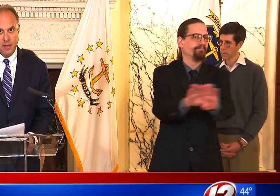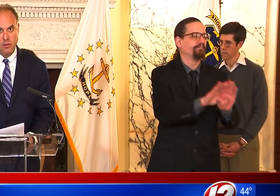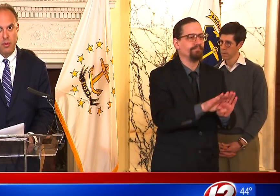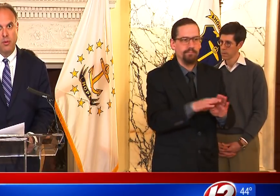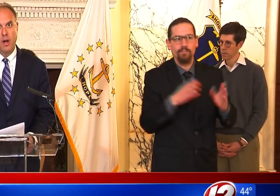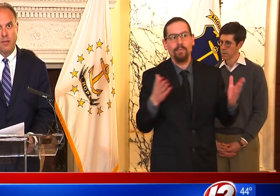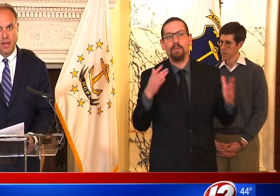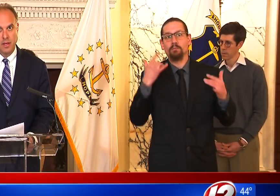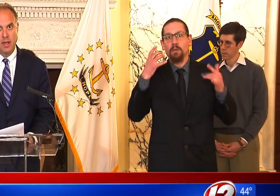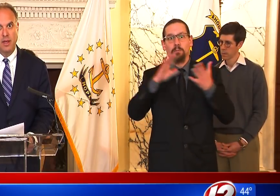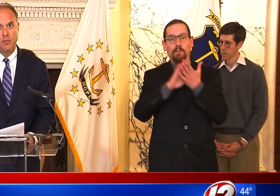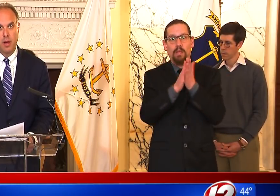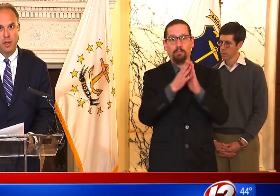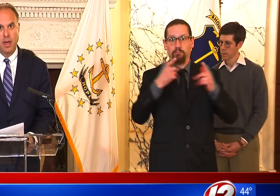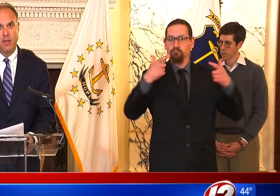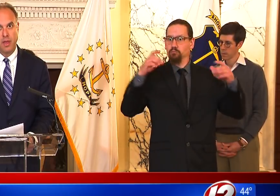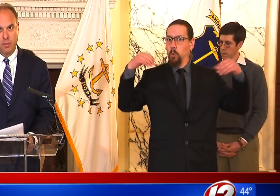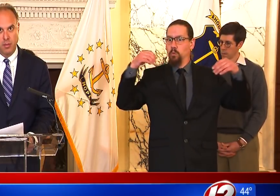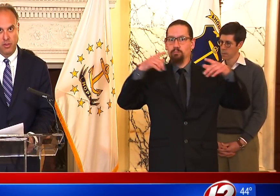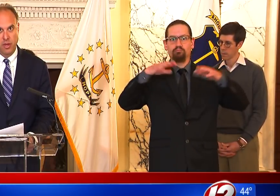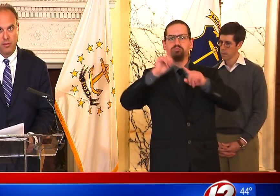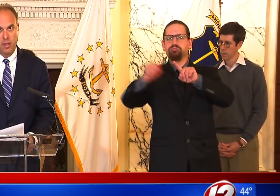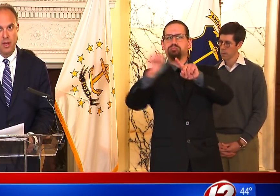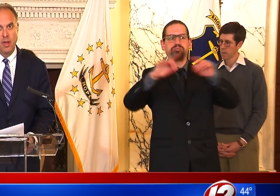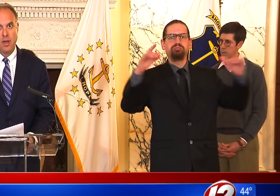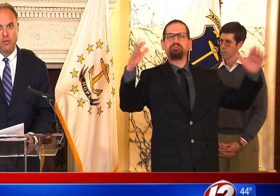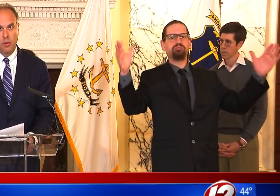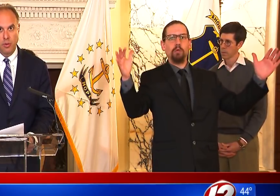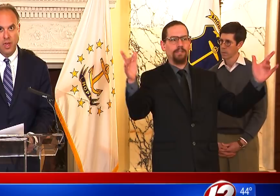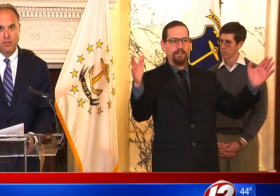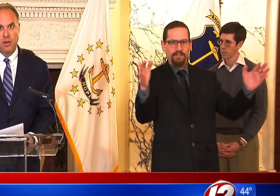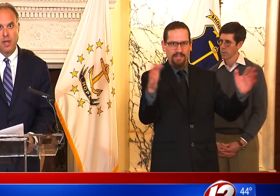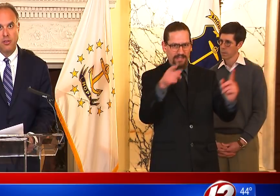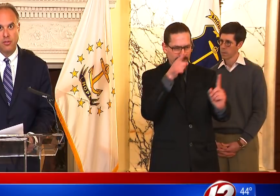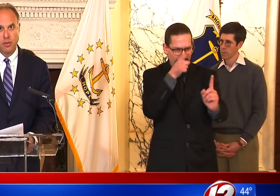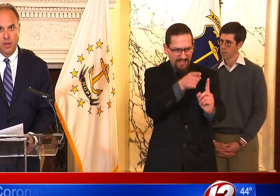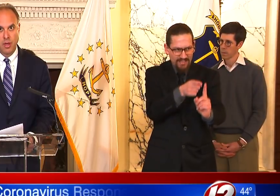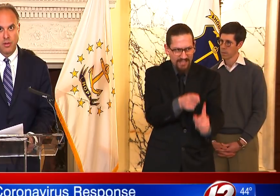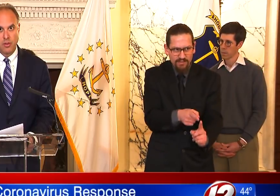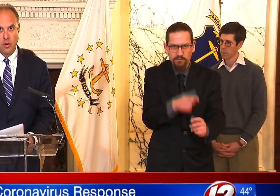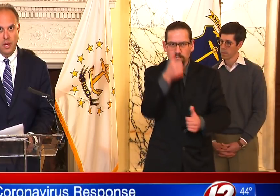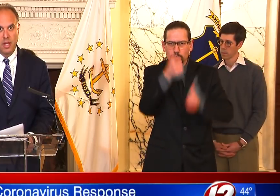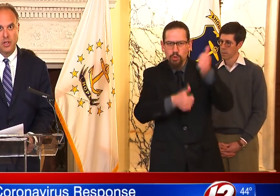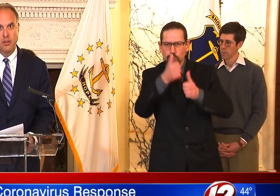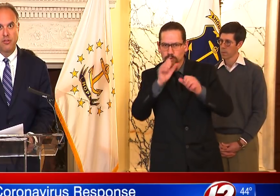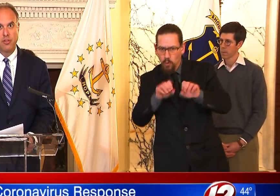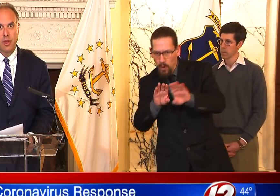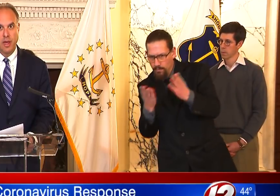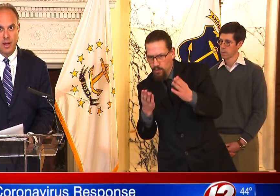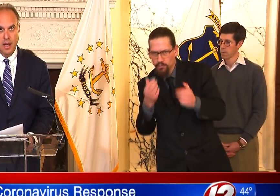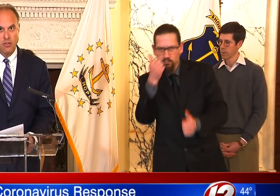THE GOVERNOR HAS TRIED TO KEEP HER RESTRICTIONS, LIMITATIONS, AS NARROW AS POSSIBLE WHILE MAINTAINING PUBLIC HEALTH AND